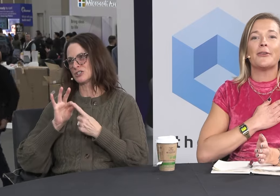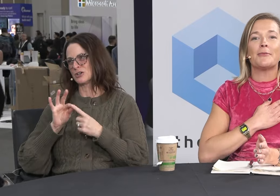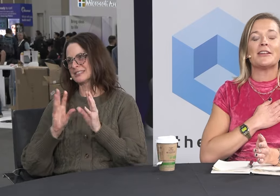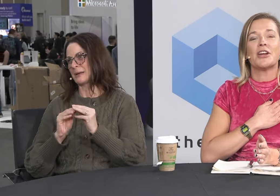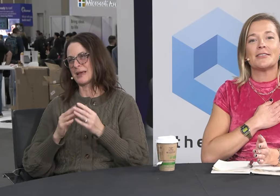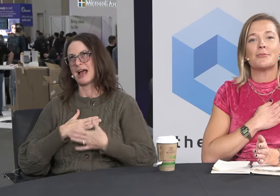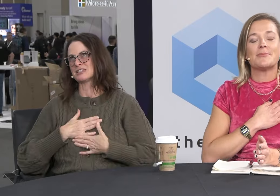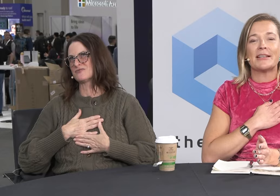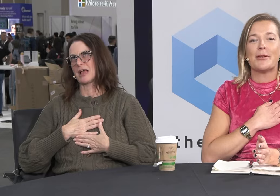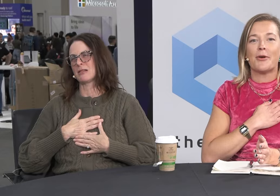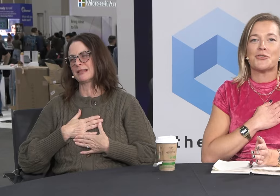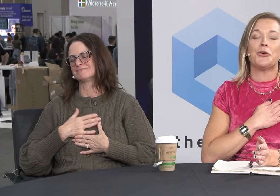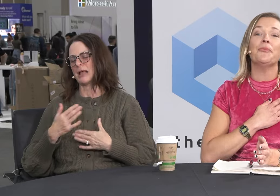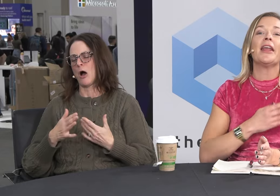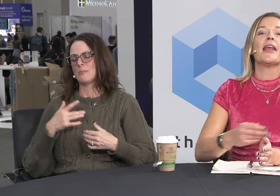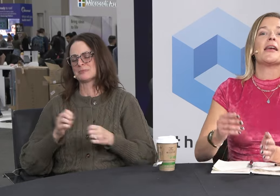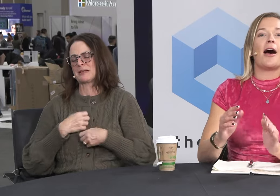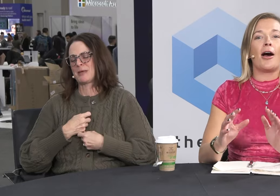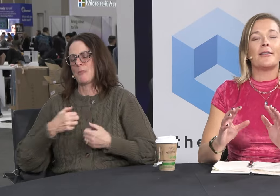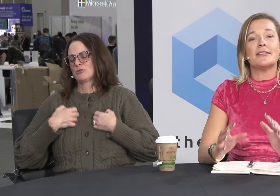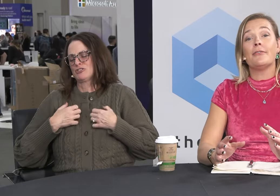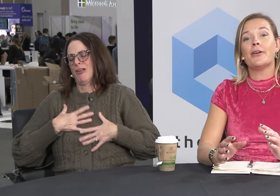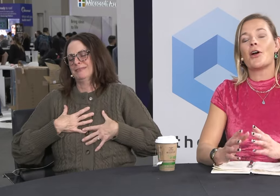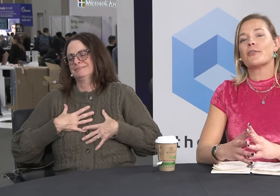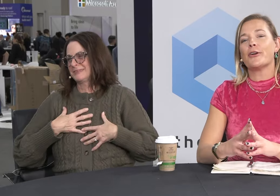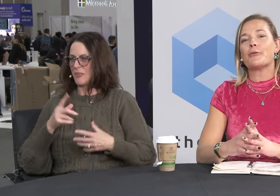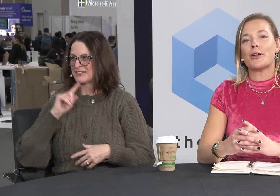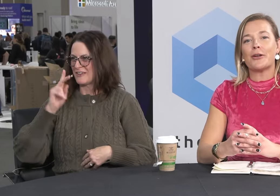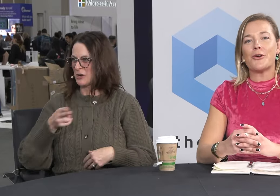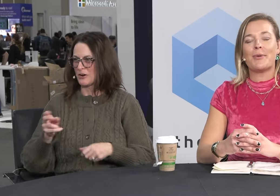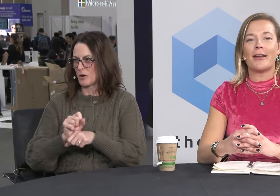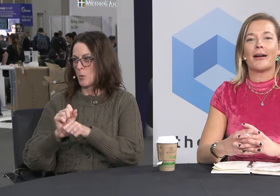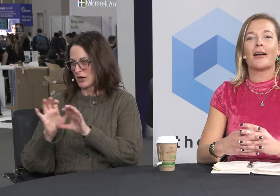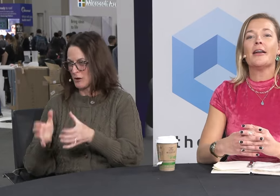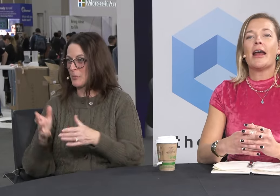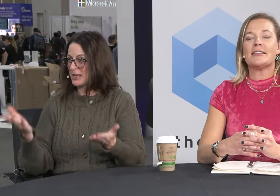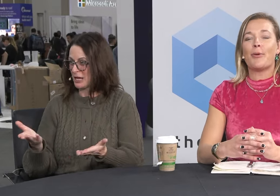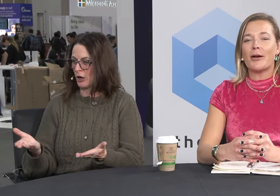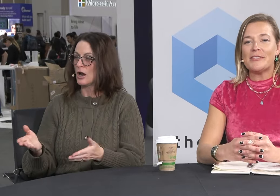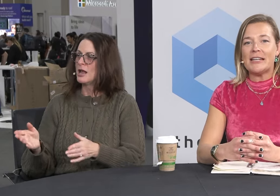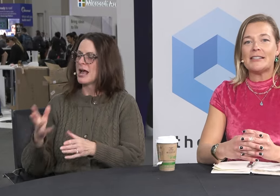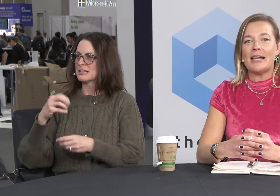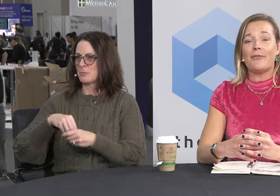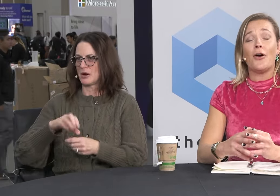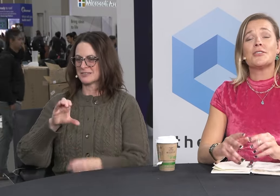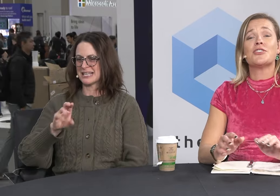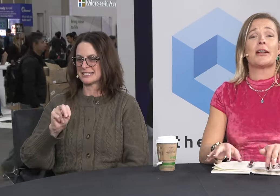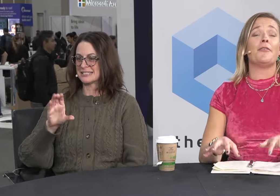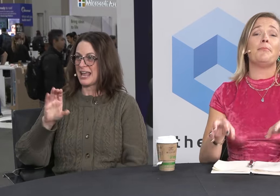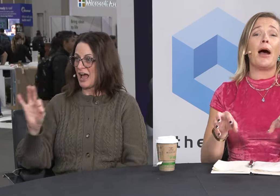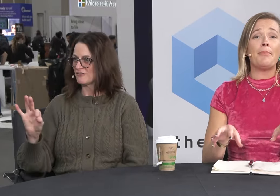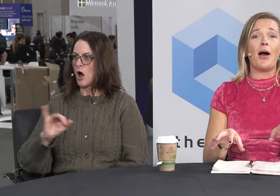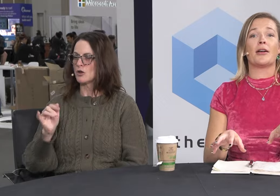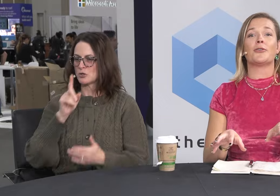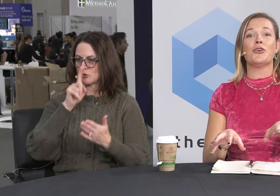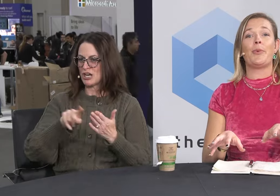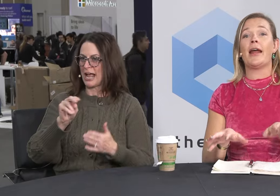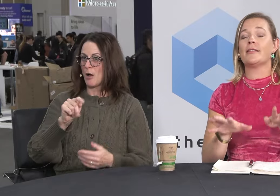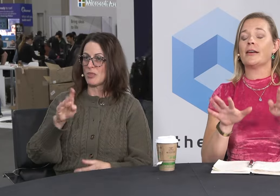Honestly, I feel in my chest almost makes me emotional on the Deaf and Hard of Hearing Working Group here as a part of CNCF. Also, check out the BIPOC group.